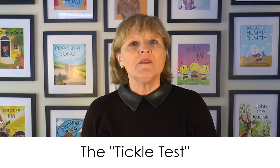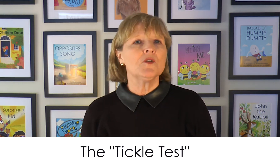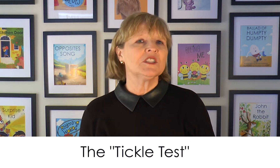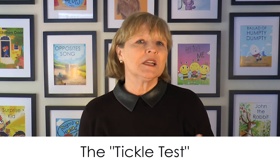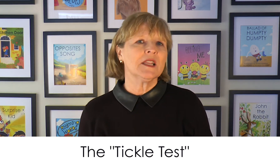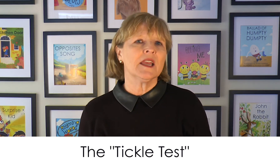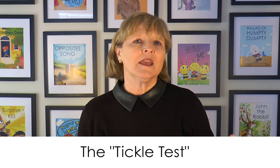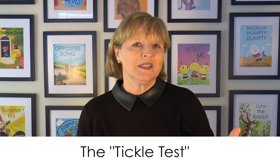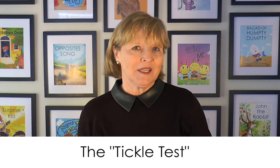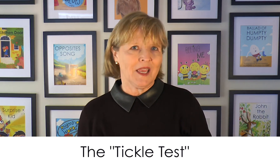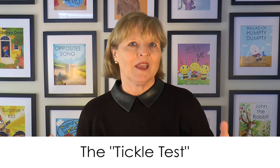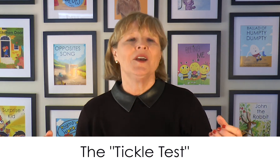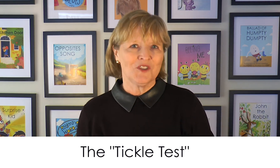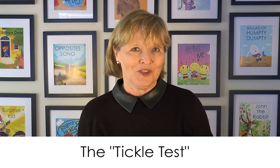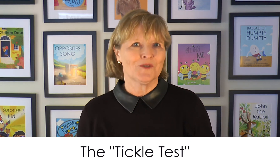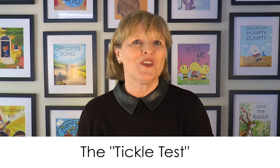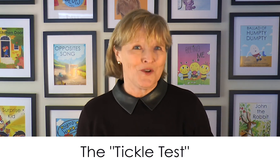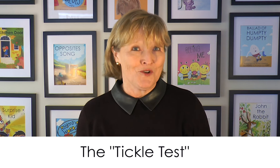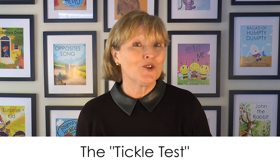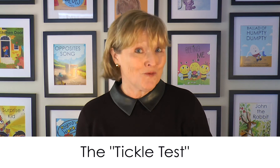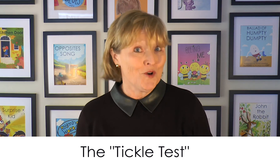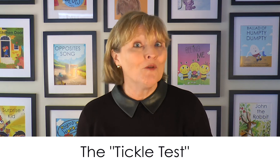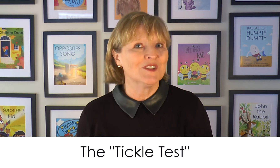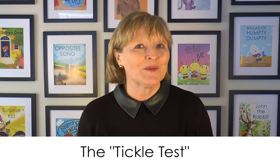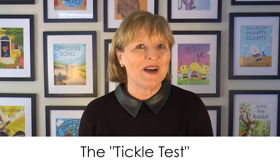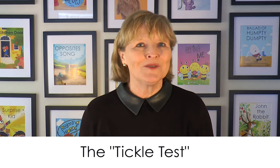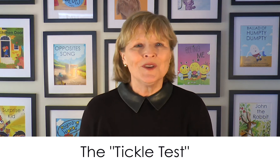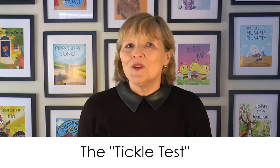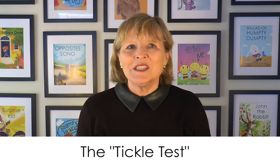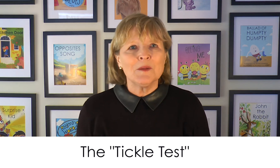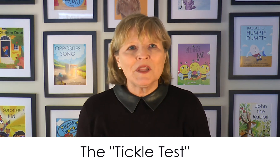But if you're tickling and singing with children that you don't know this about, you can simply